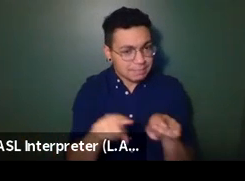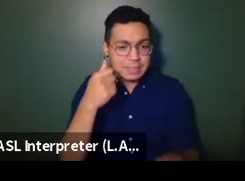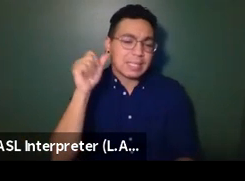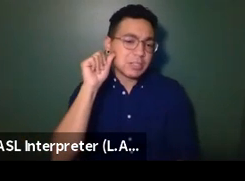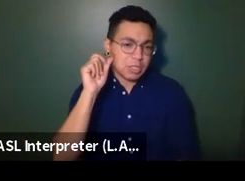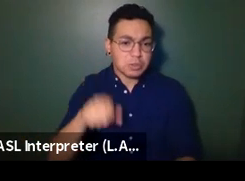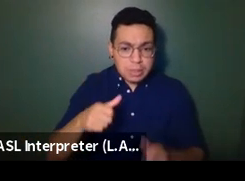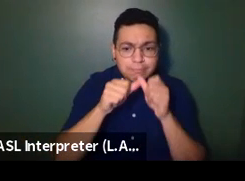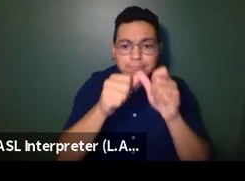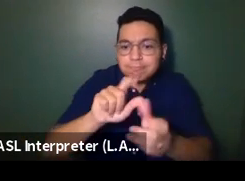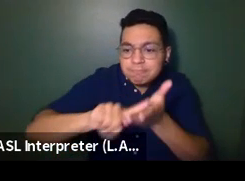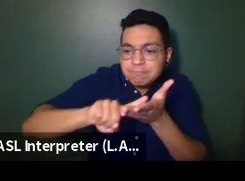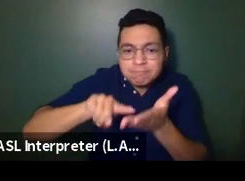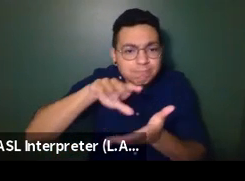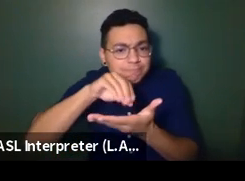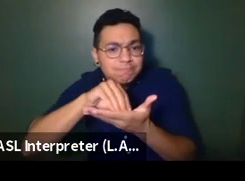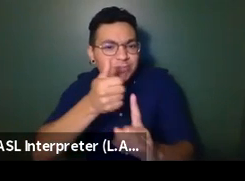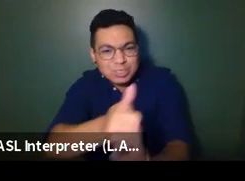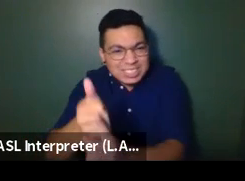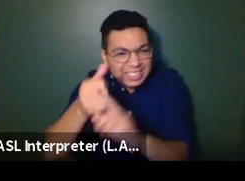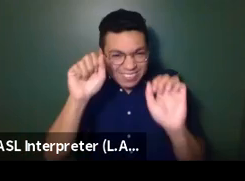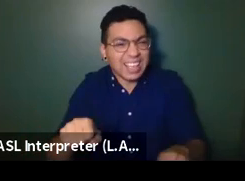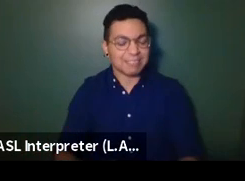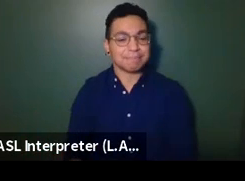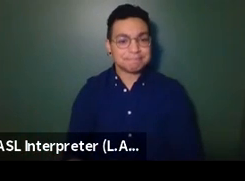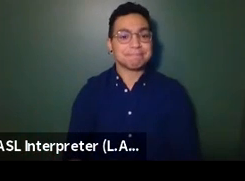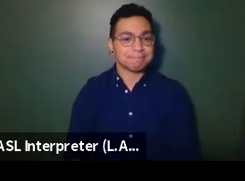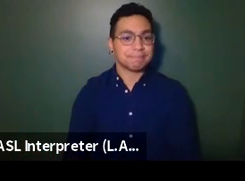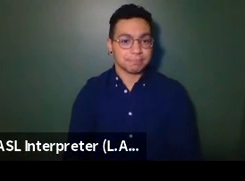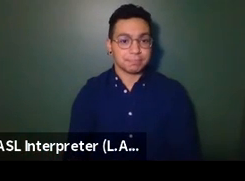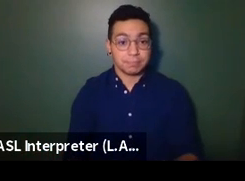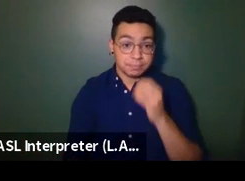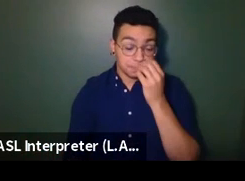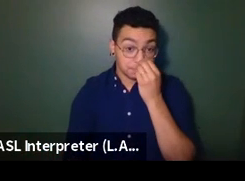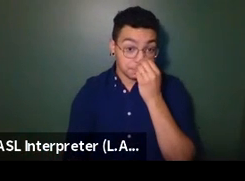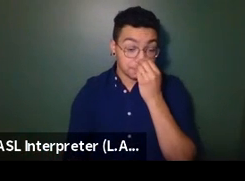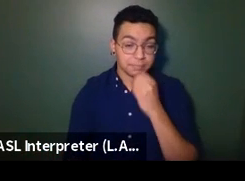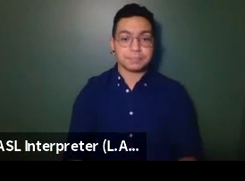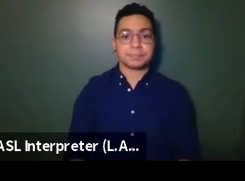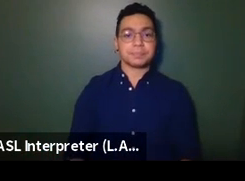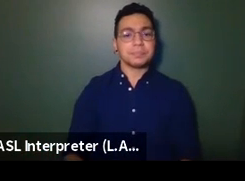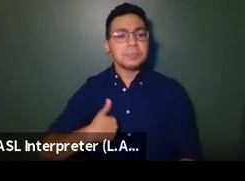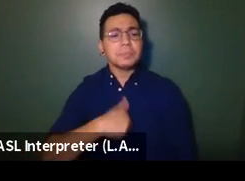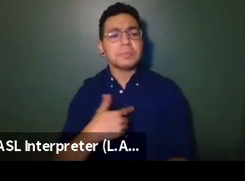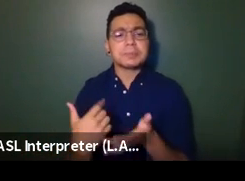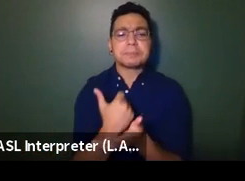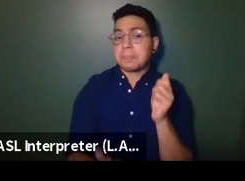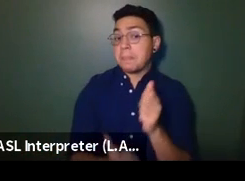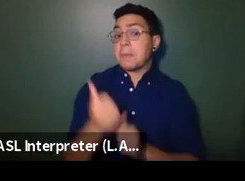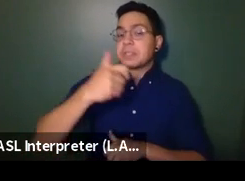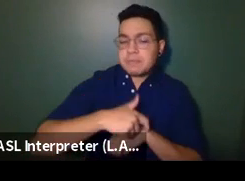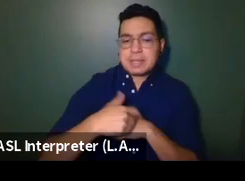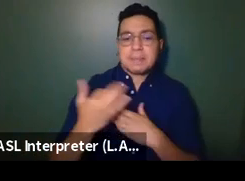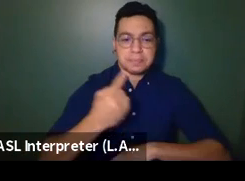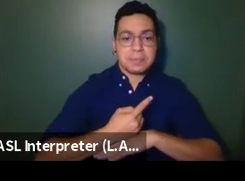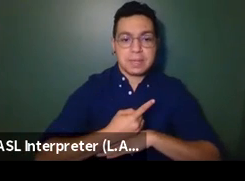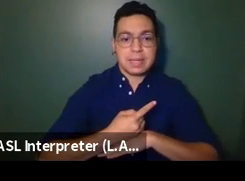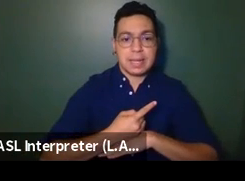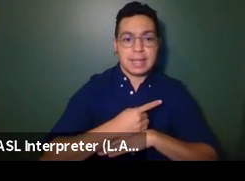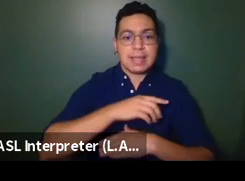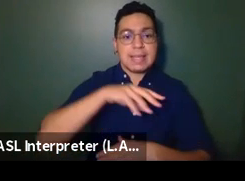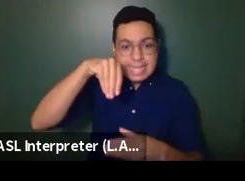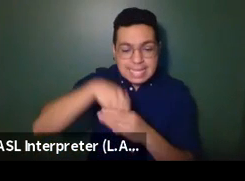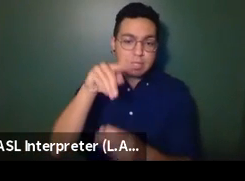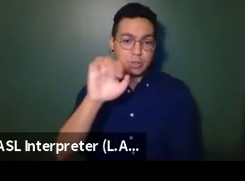Katherine Livick - ESD 112: So if you're interested in exploring any more of those ideas, you can definitely do that. So we're going to spend most of our time today over in in the tool in Google Classroom.